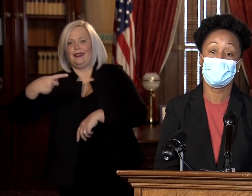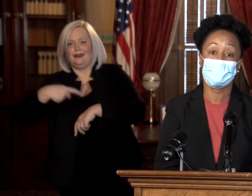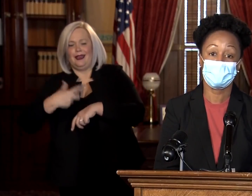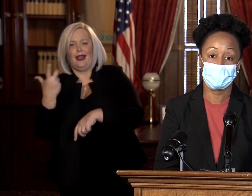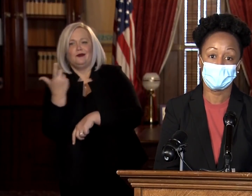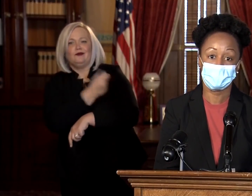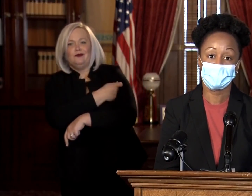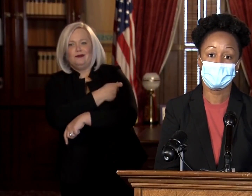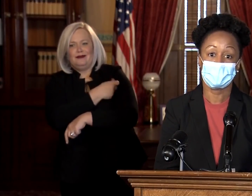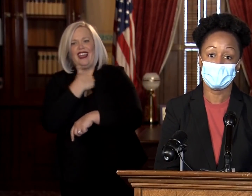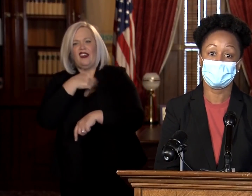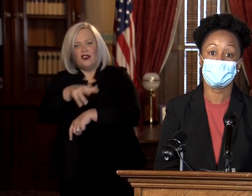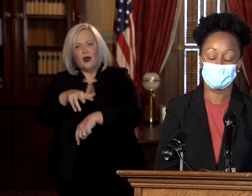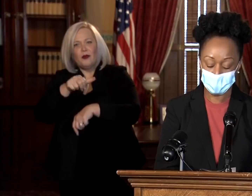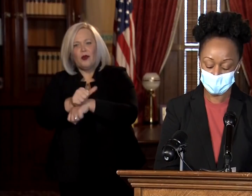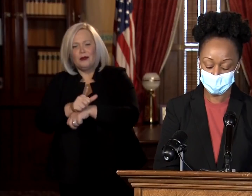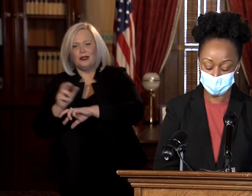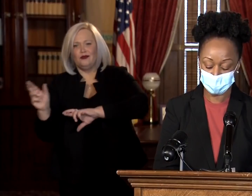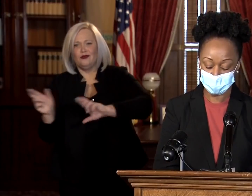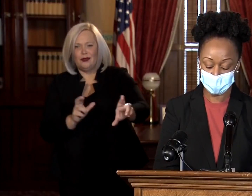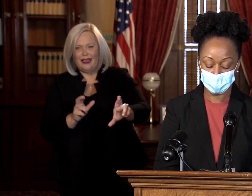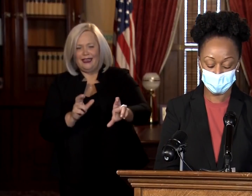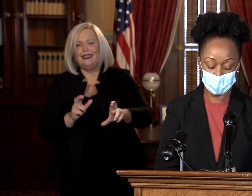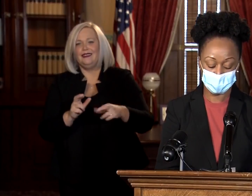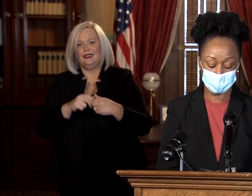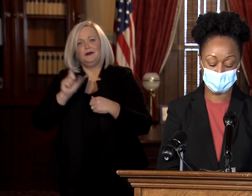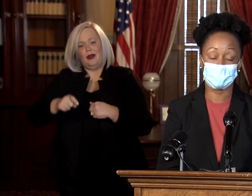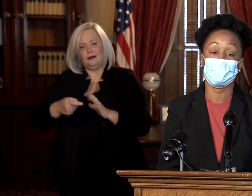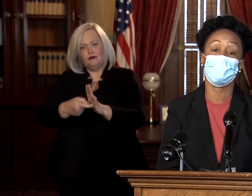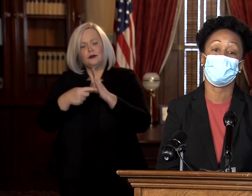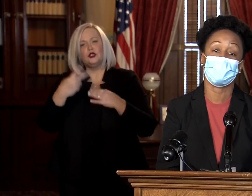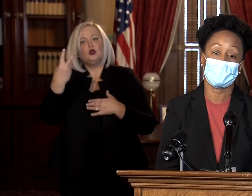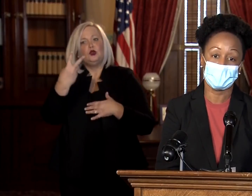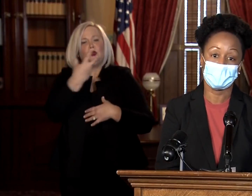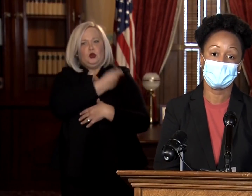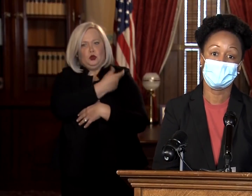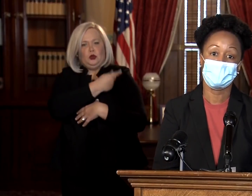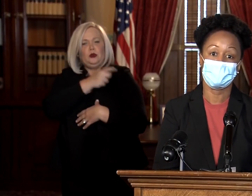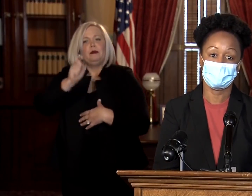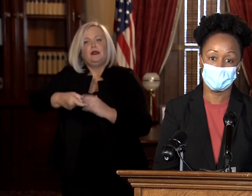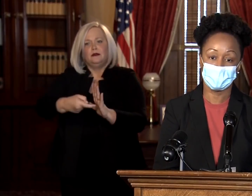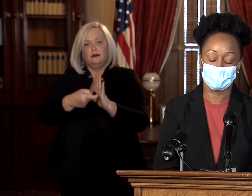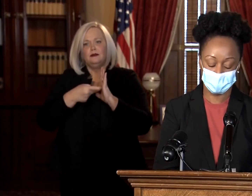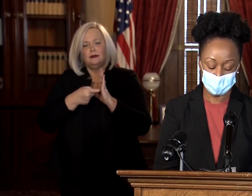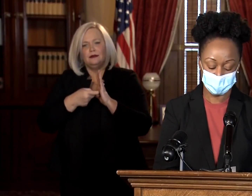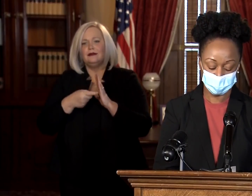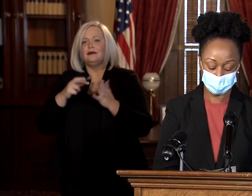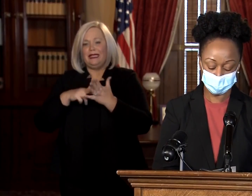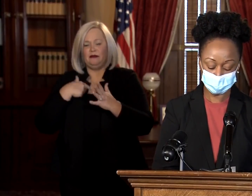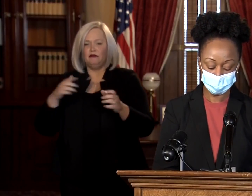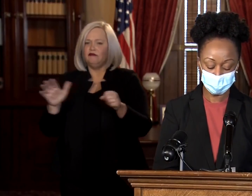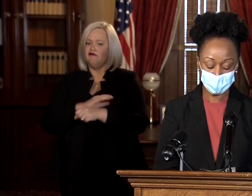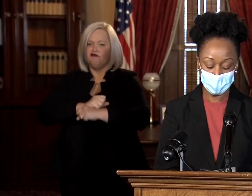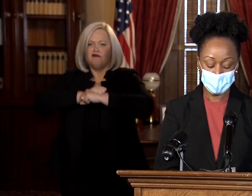after I got the Vaccine and I’m looking forward to next week looking forward to next week when I will make sure to keep my when I will make sure to keep my appointment and get my second appointment and get my second booster shot of the Vaccine to